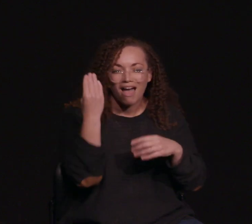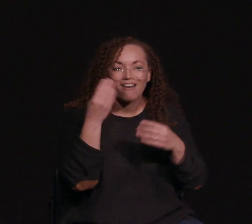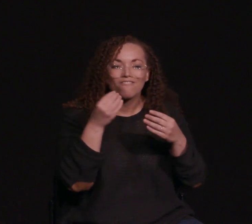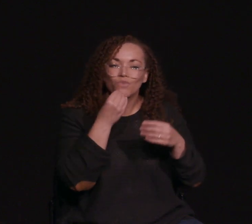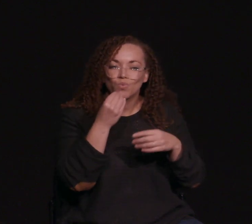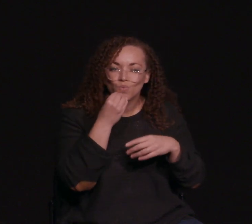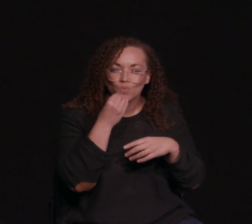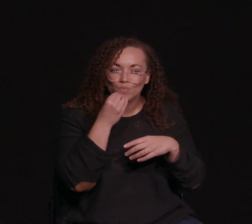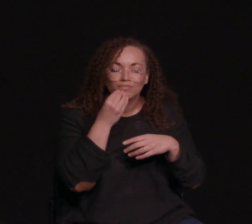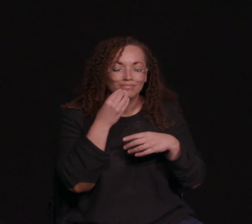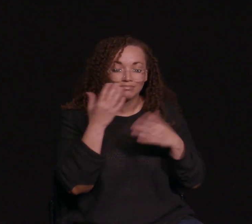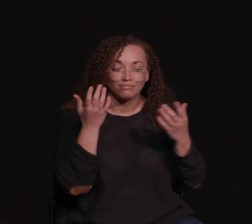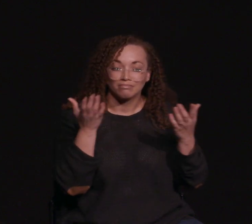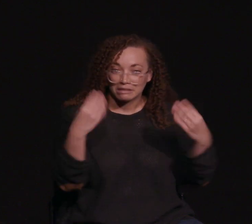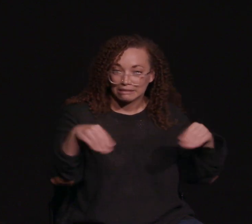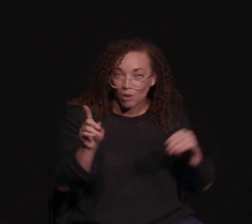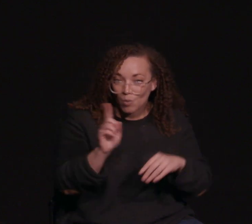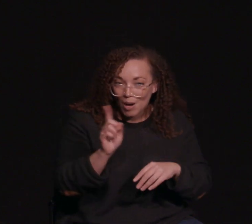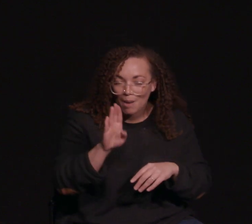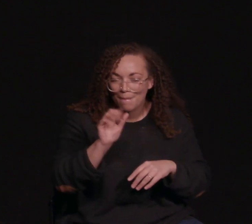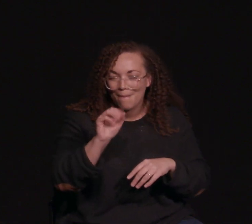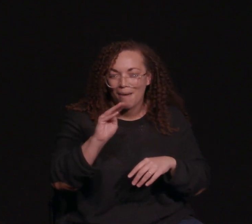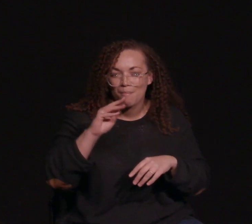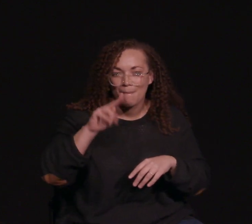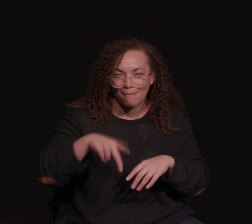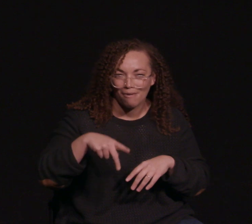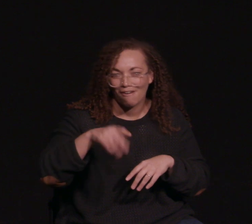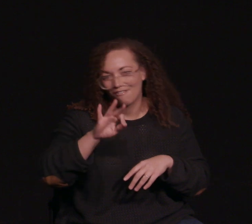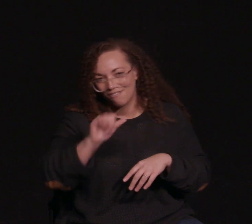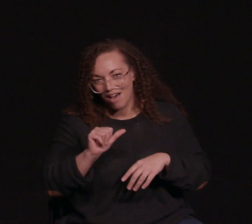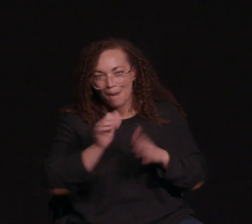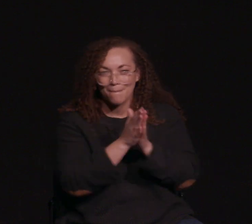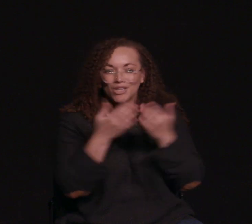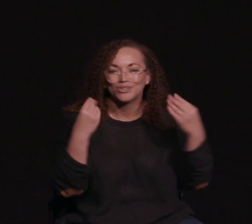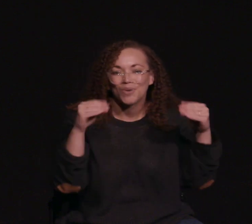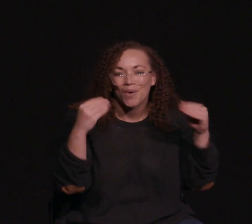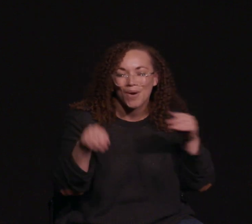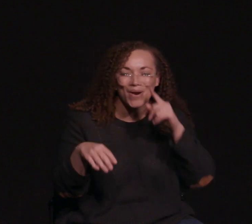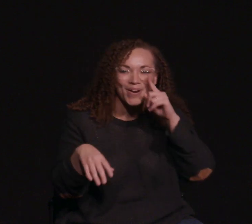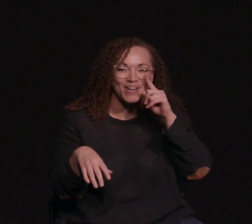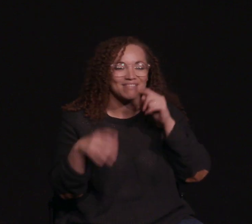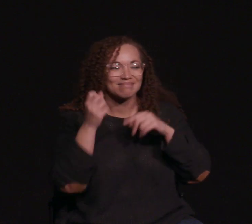book store, if you don't already have it, although I feel like I'm looking at a crowd who probably owns